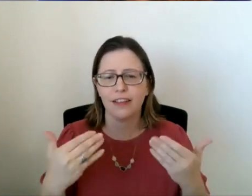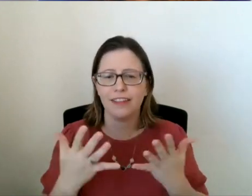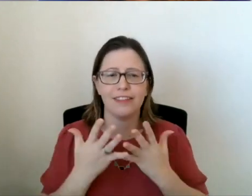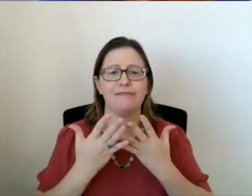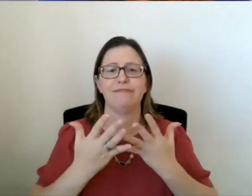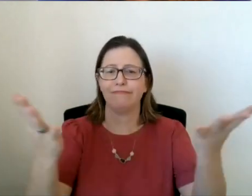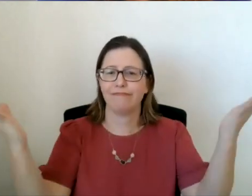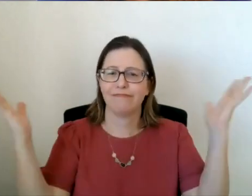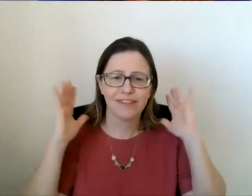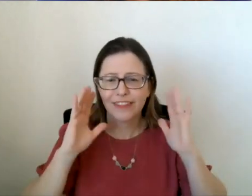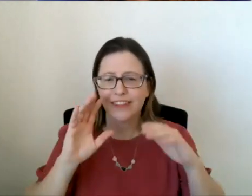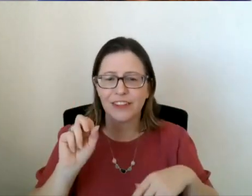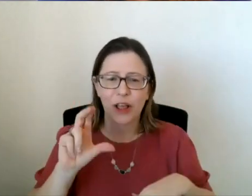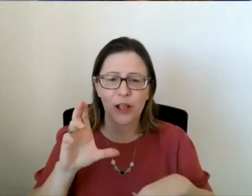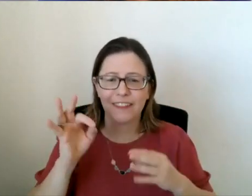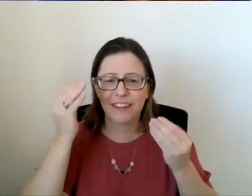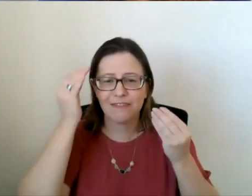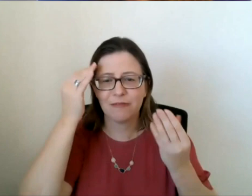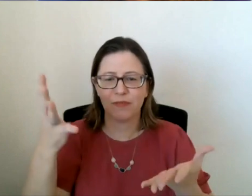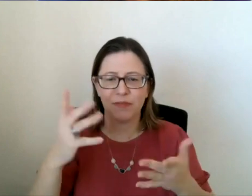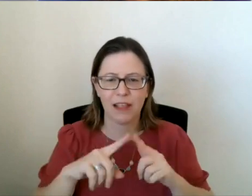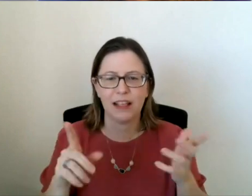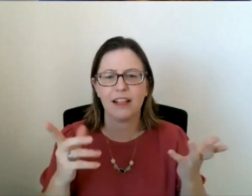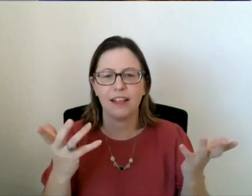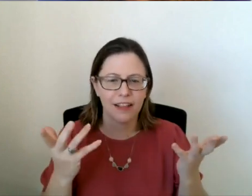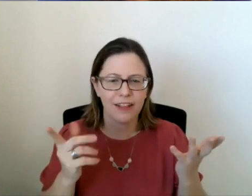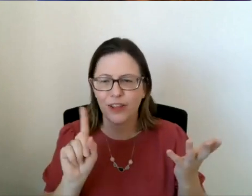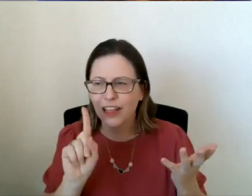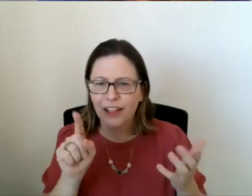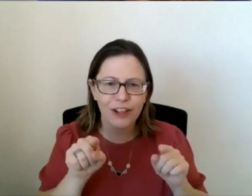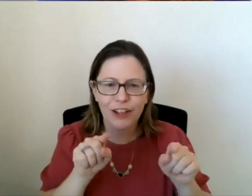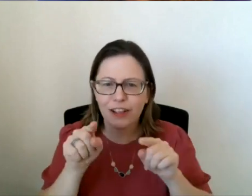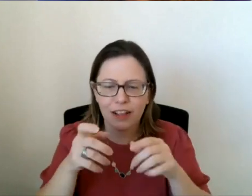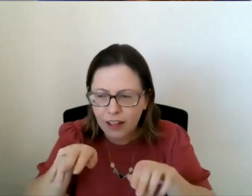I mean, the internet is great. It provides so much information and has a font of information